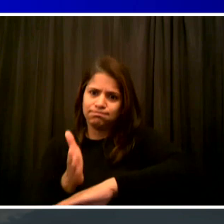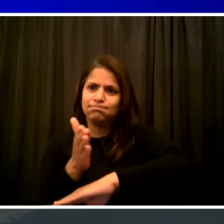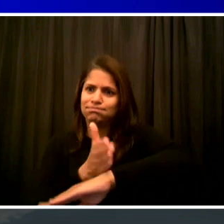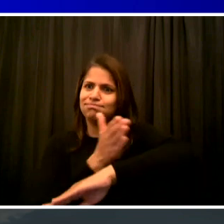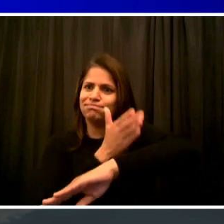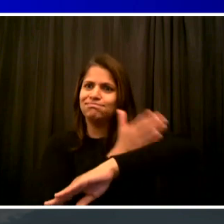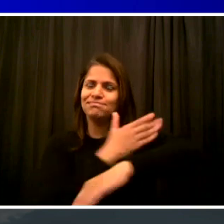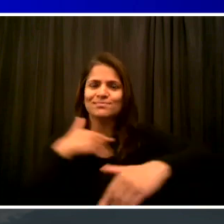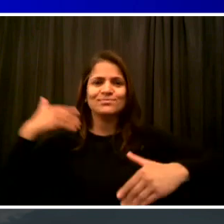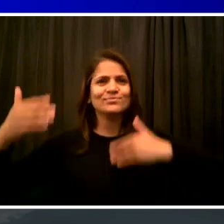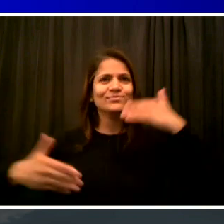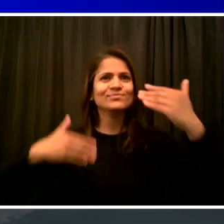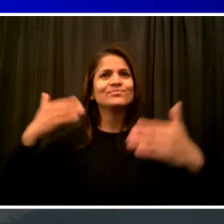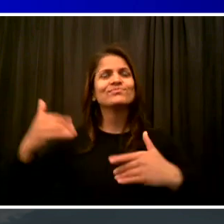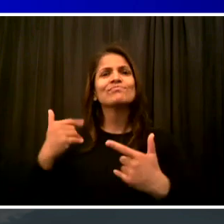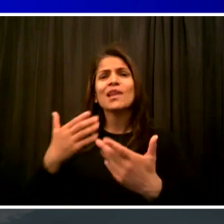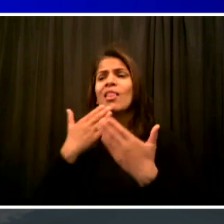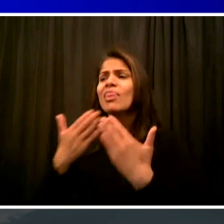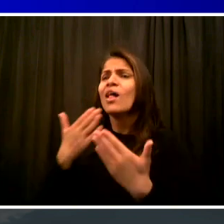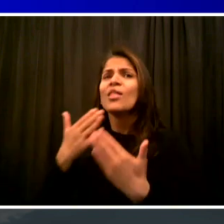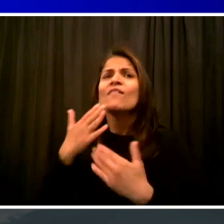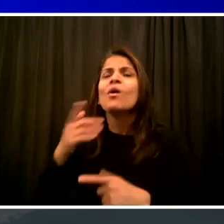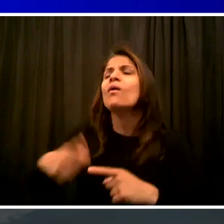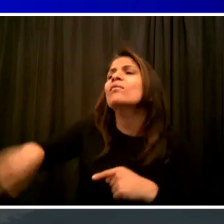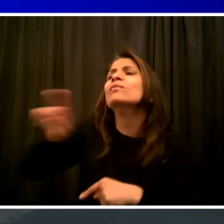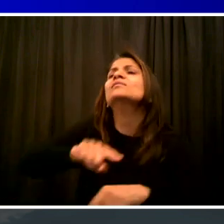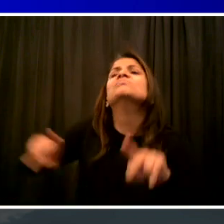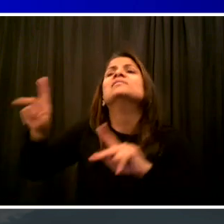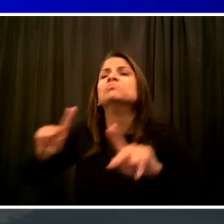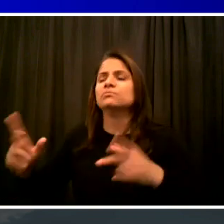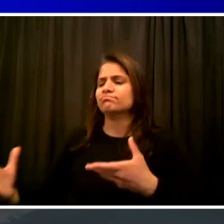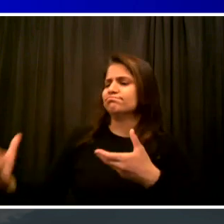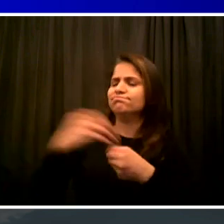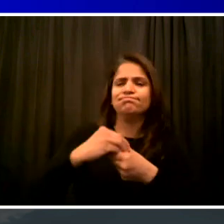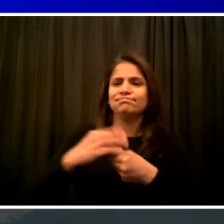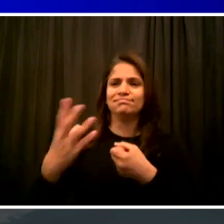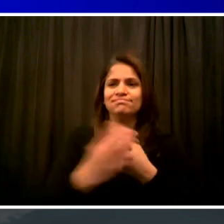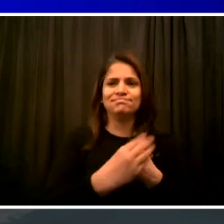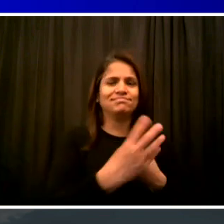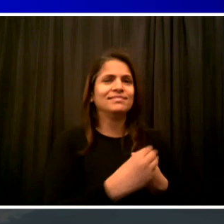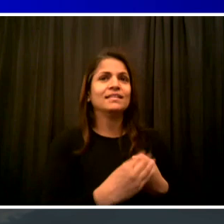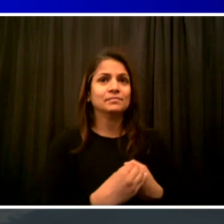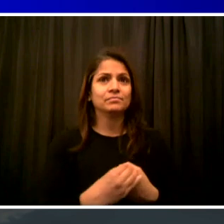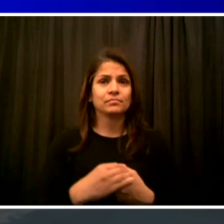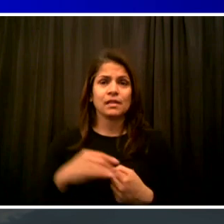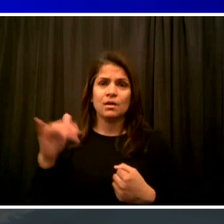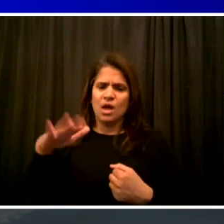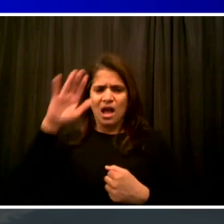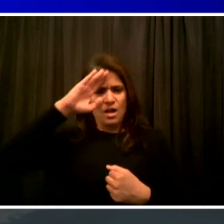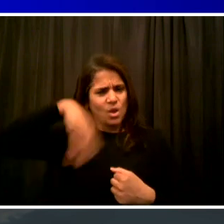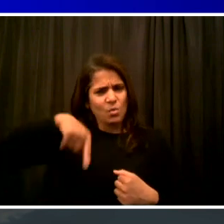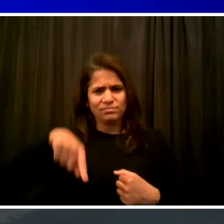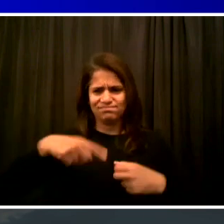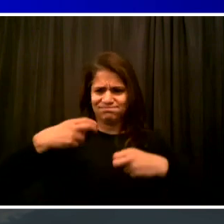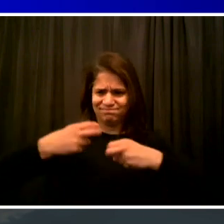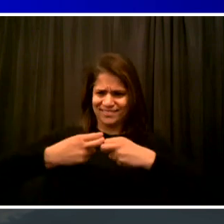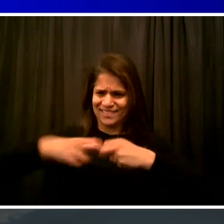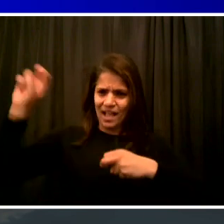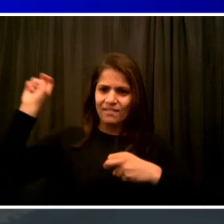EVERYONE WHO'S A PART OF THE PRE-K INITIATIVE. IT'S A LABOR OF LOVE FOR EVERYONE IONVLDVE. BUT THIS IS A